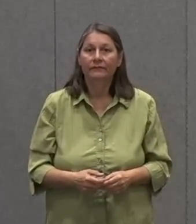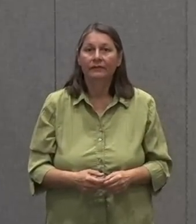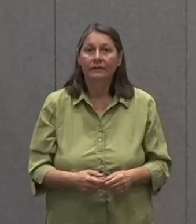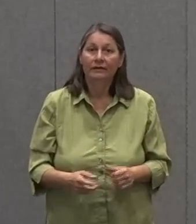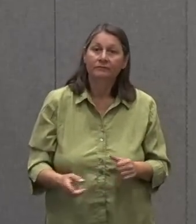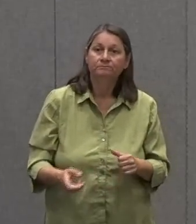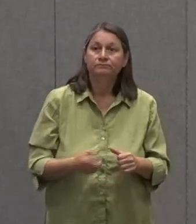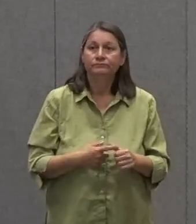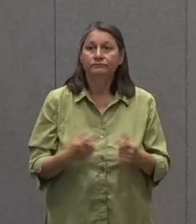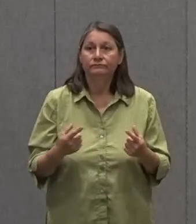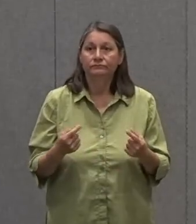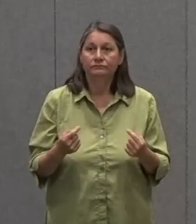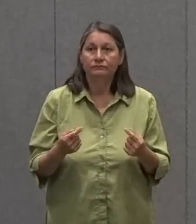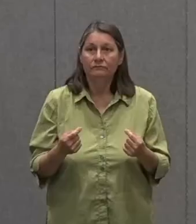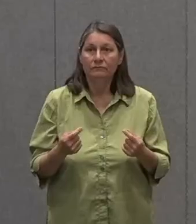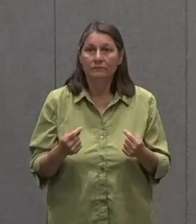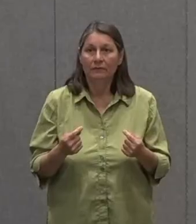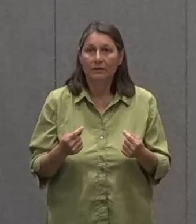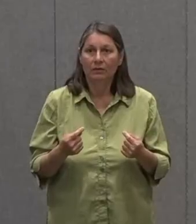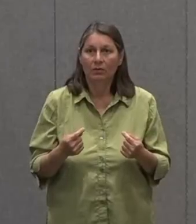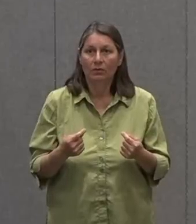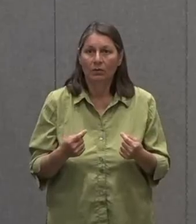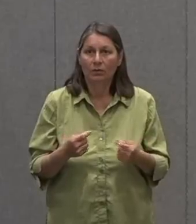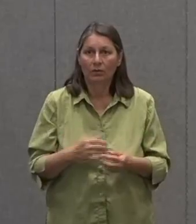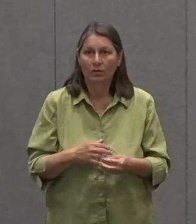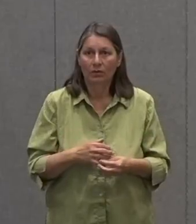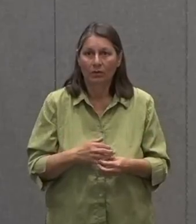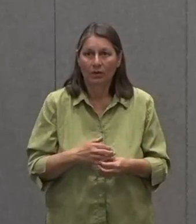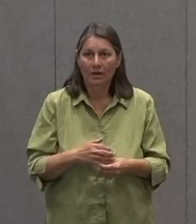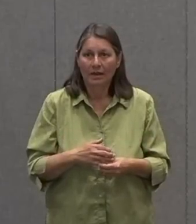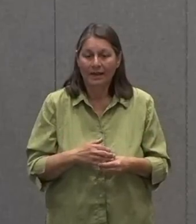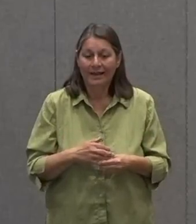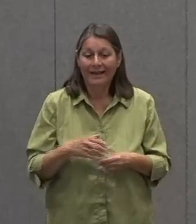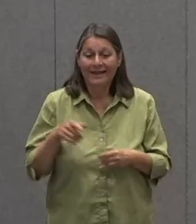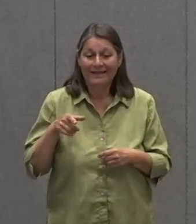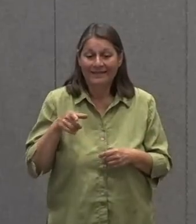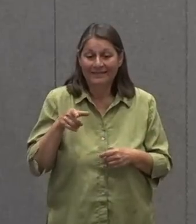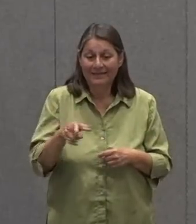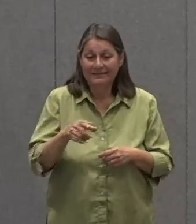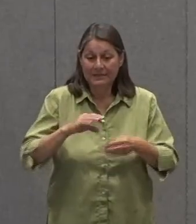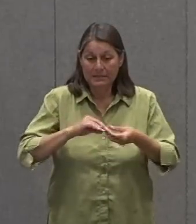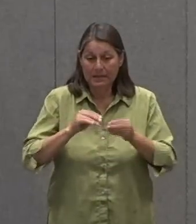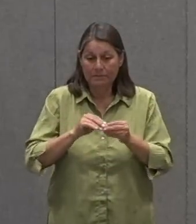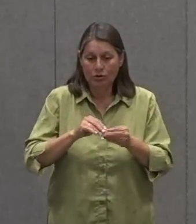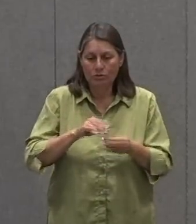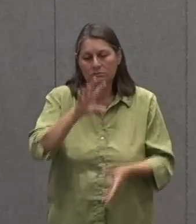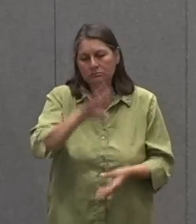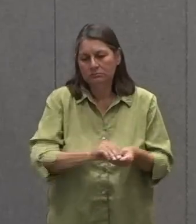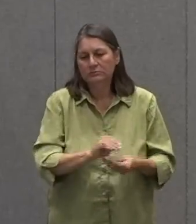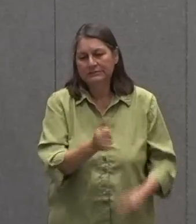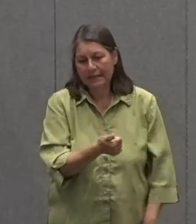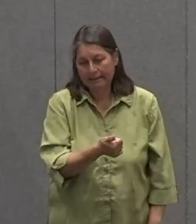is we need to figure out what is 10 more than this number? Well, if I'm gonna go to 10 more,